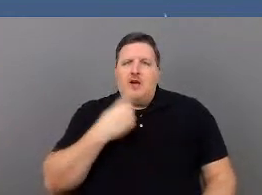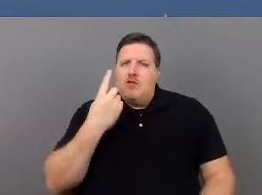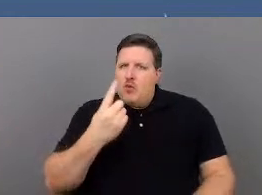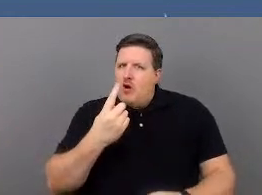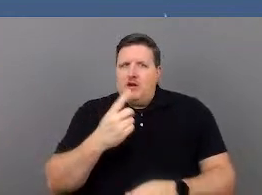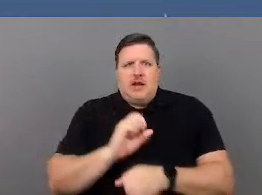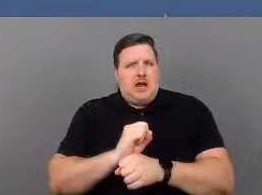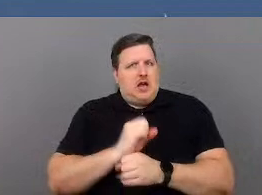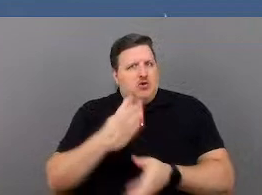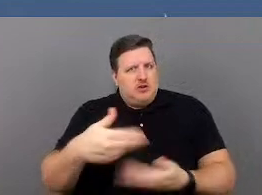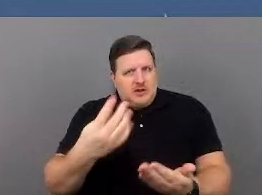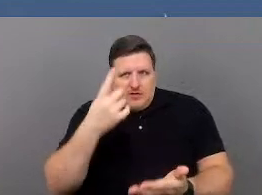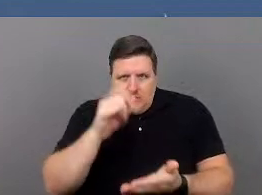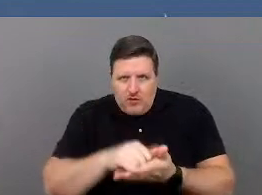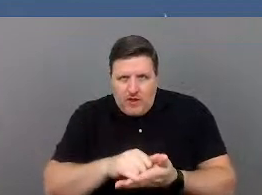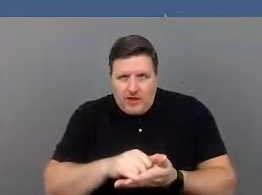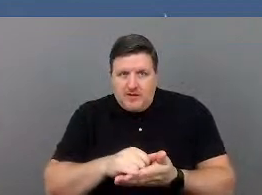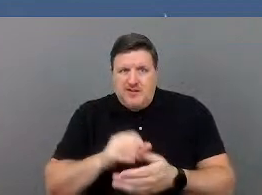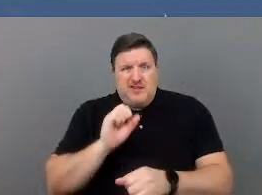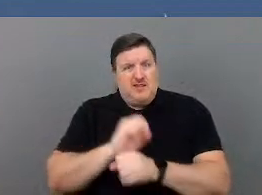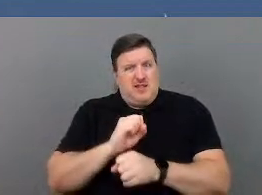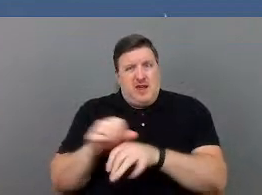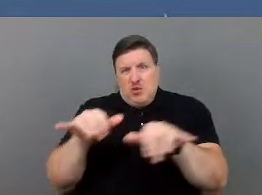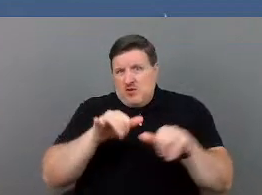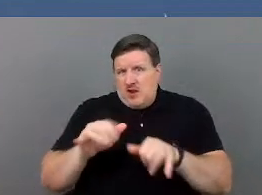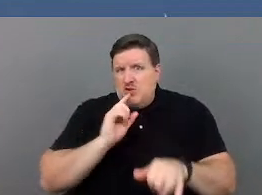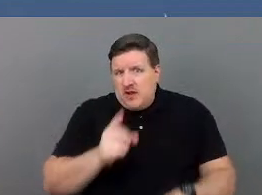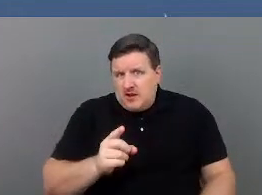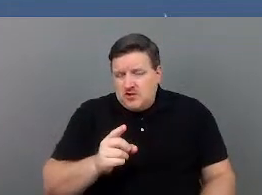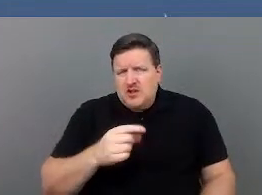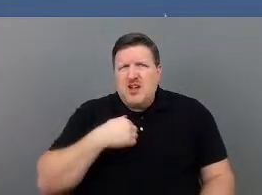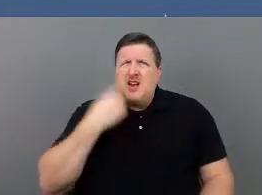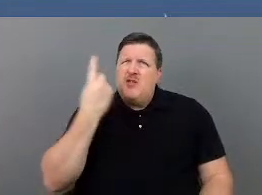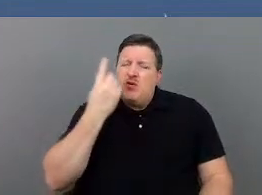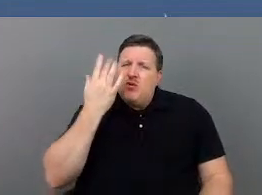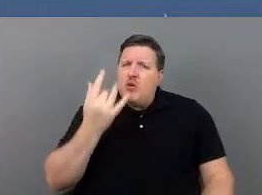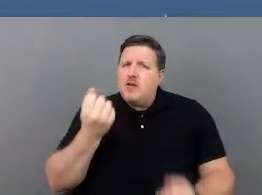IN NON-PROFIT OR COMMUNITY FOR OVER A DECADE STILL AREN'T MAKING A LIVING WAGE.